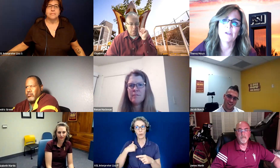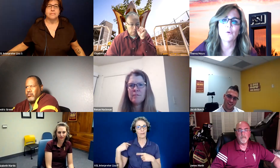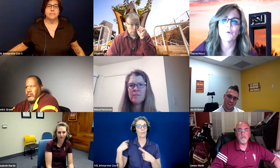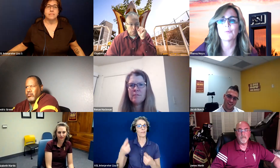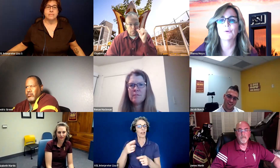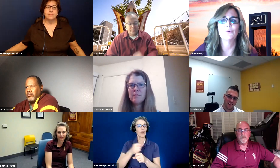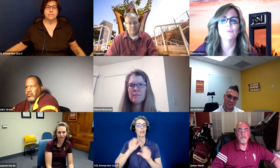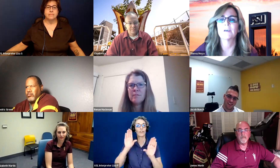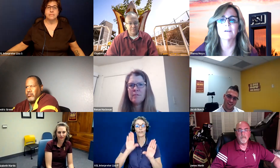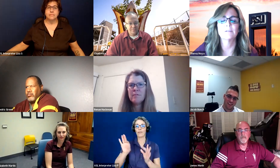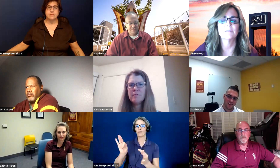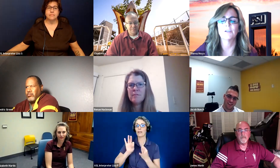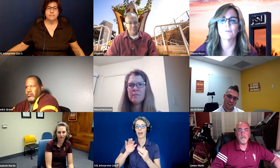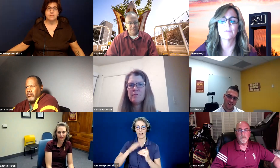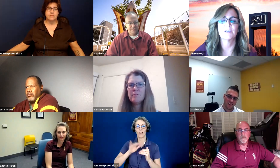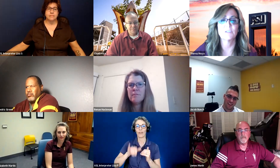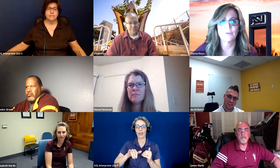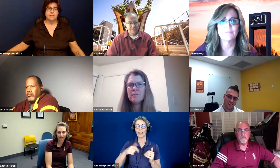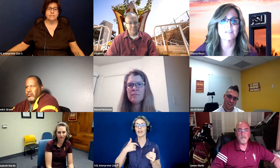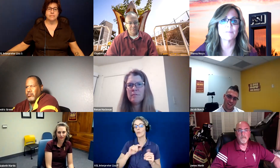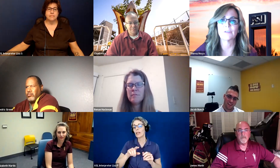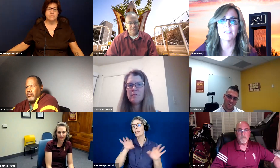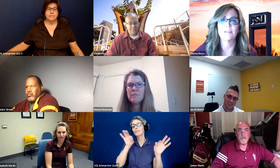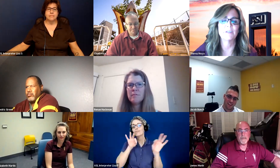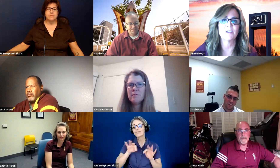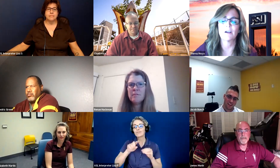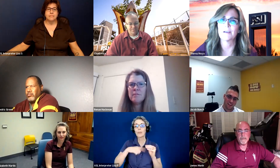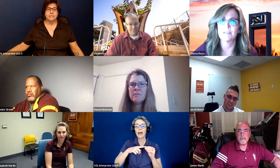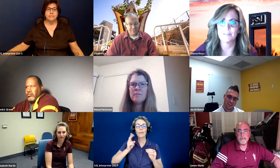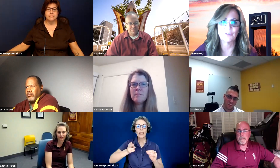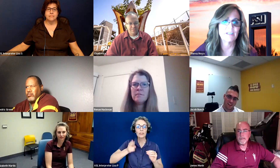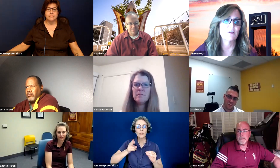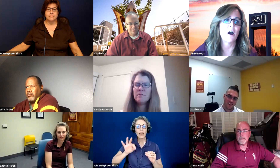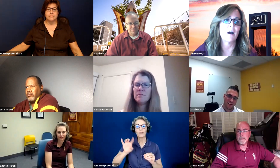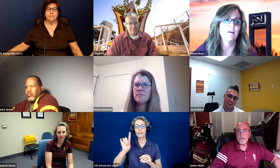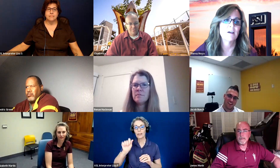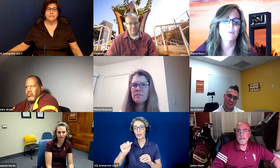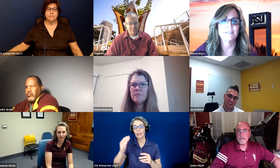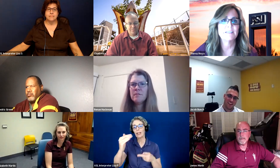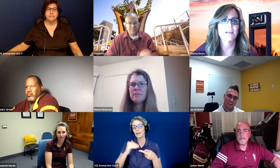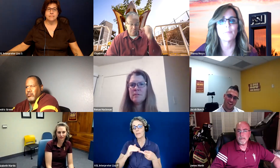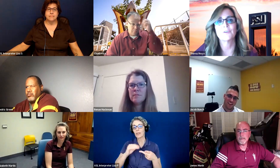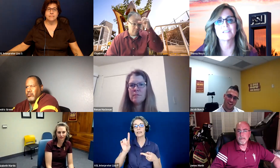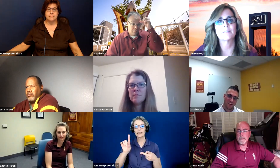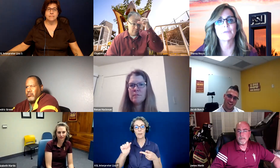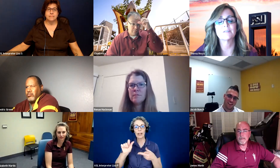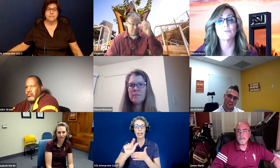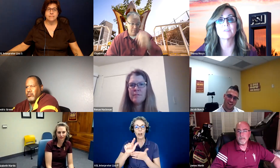We go through the history of disability. We talk about disability law. We take our participants through